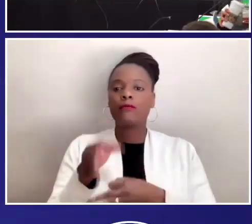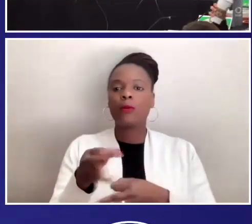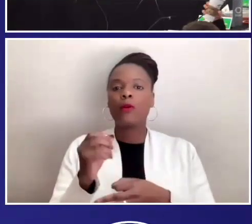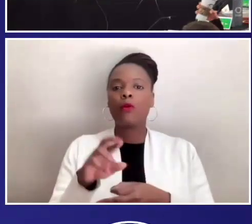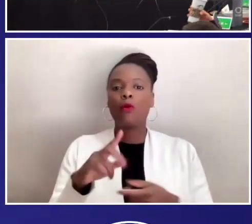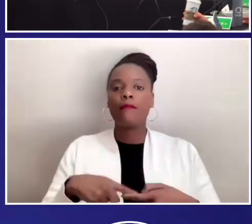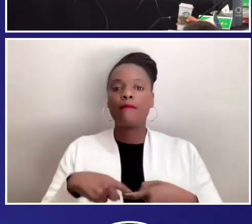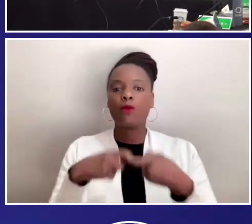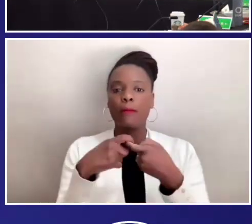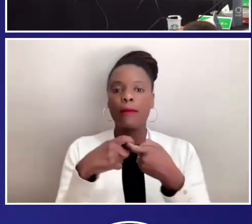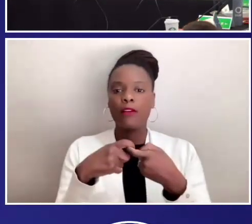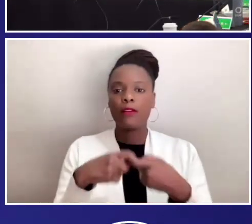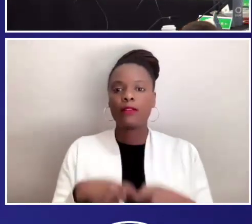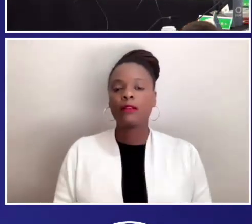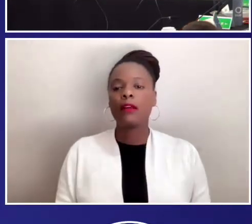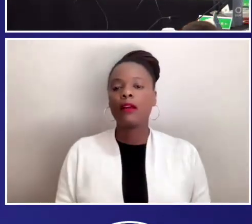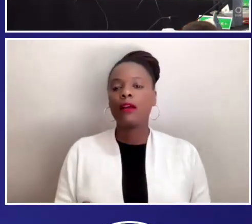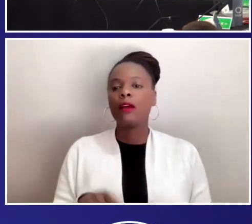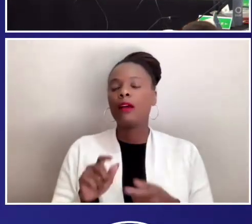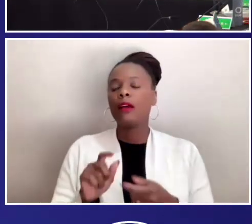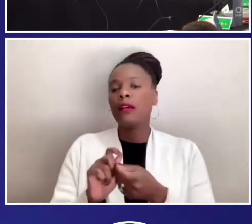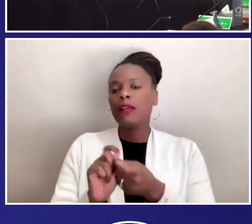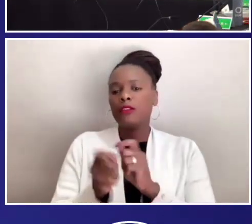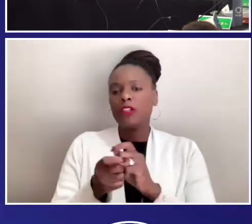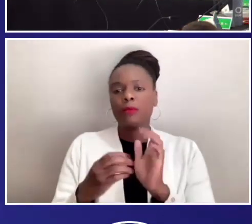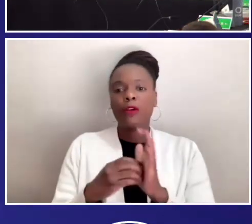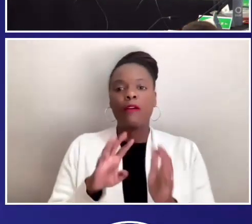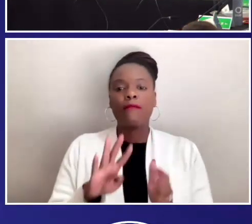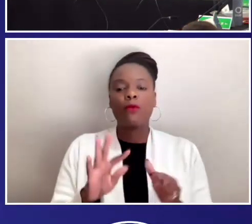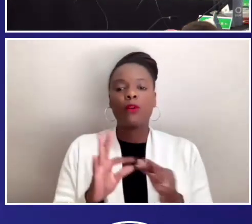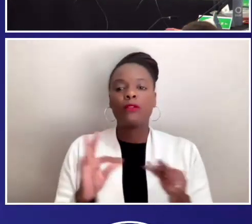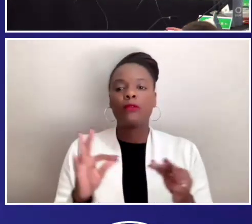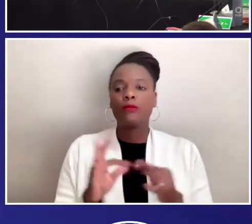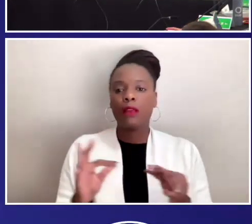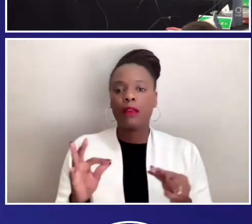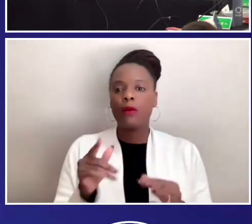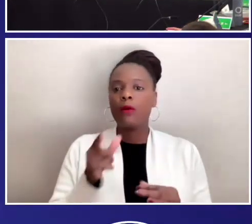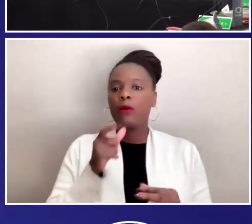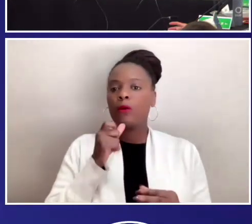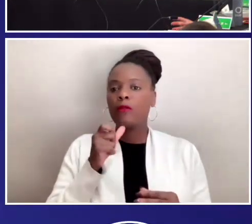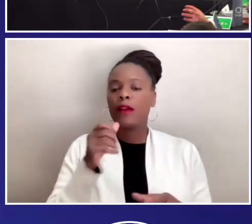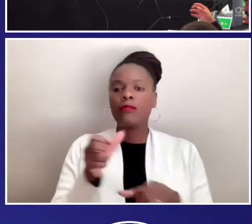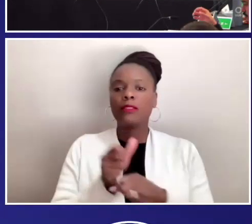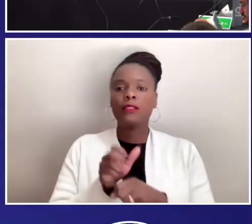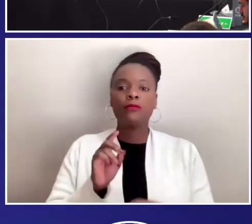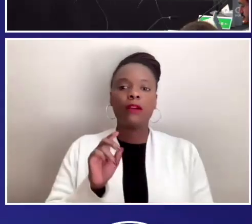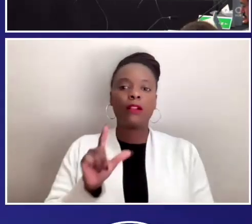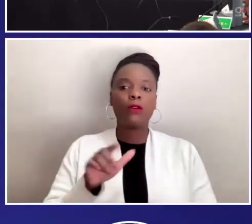a Direct Loan on or after July 1, 2026. Romanette one, Romanette two,